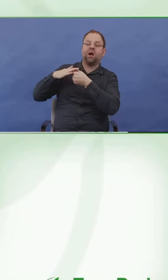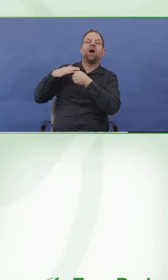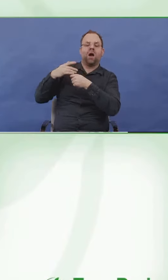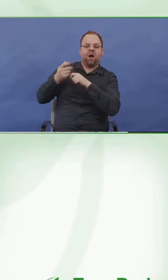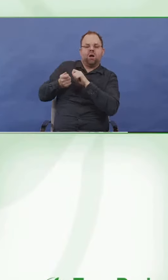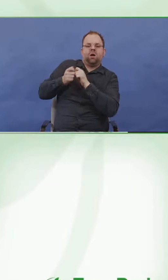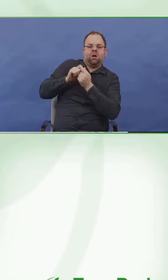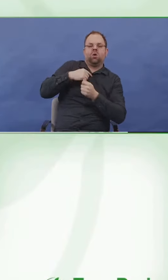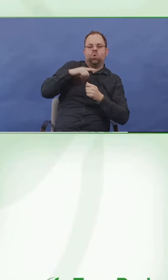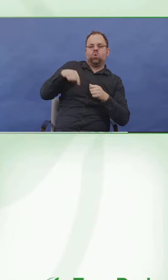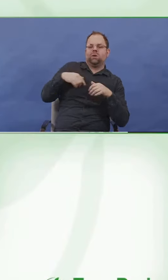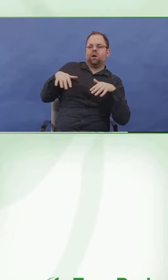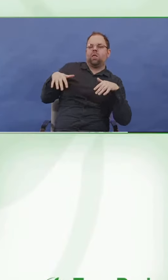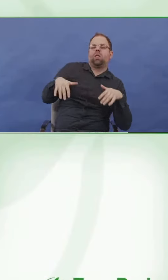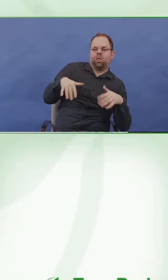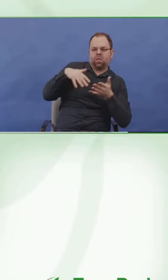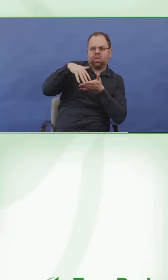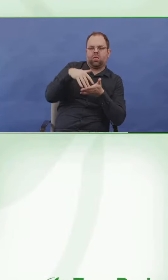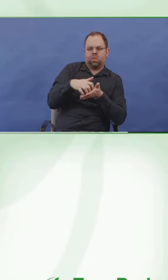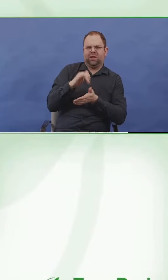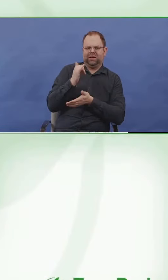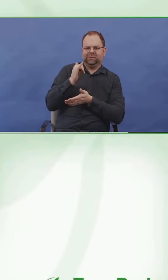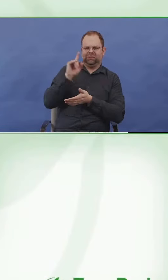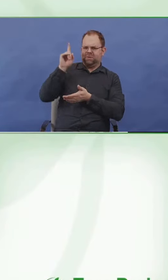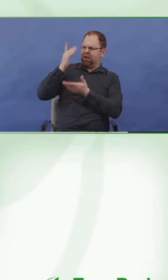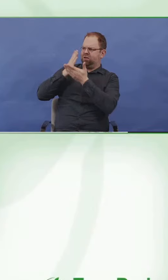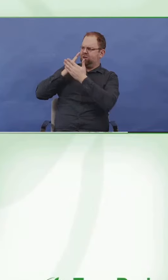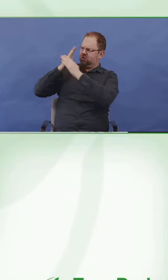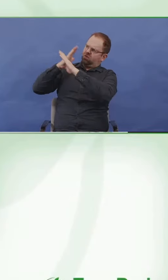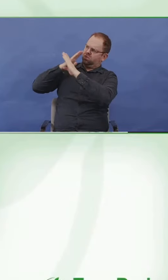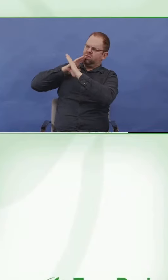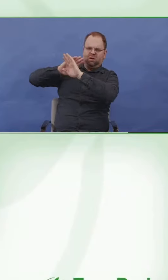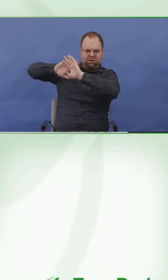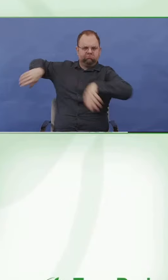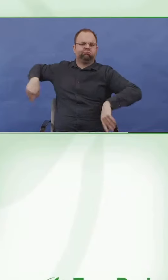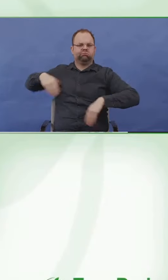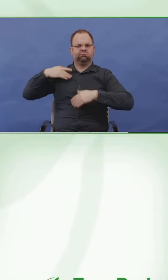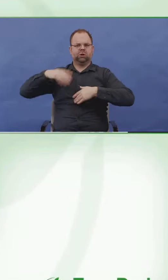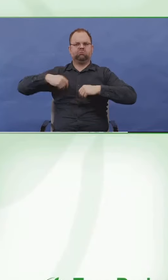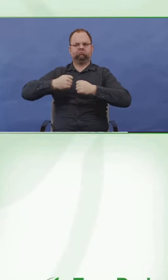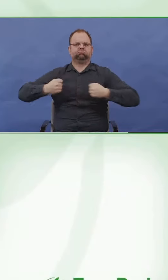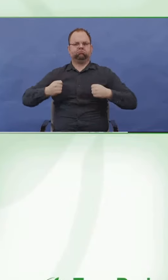When we have children, and then you need childcare. Yes, of course.